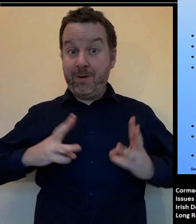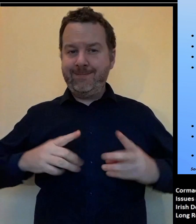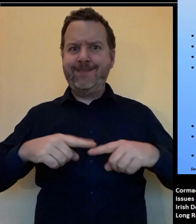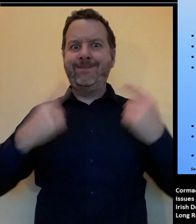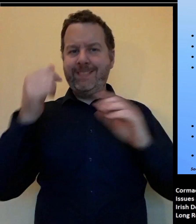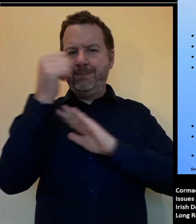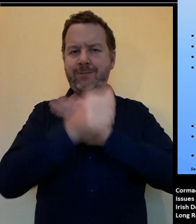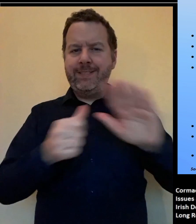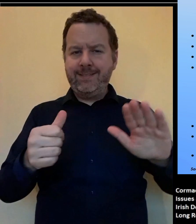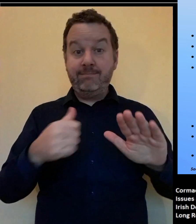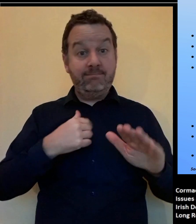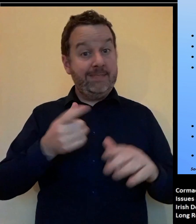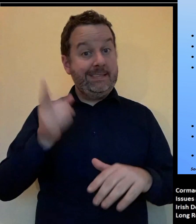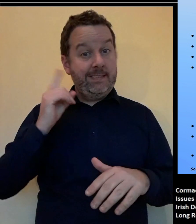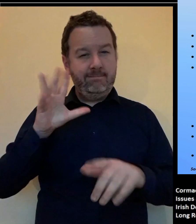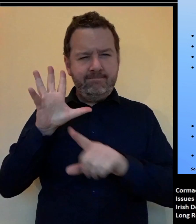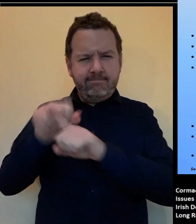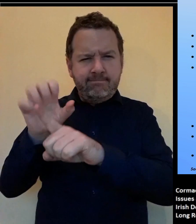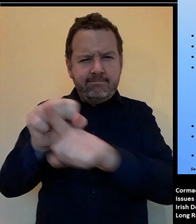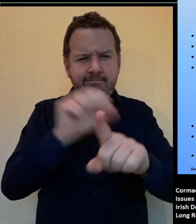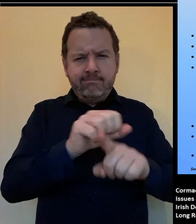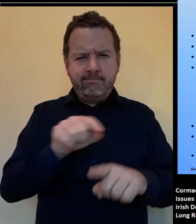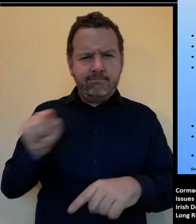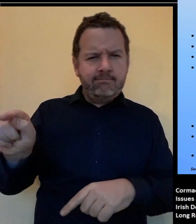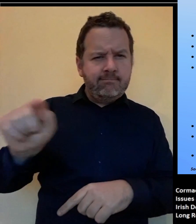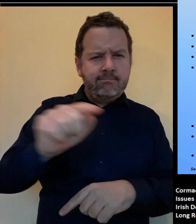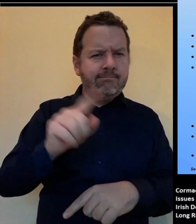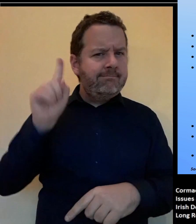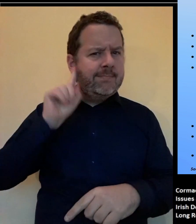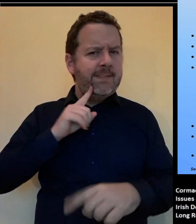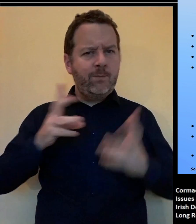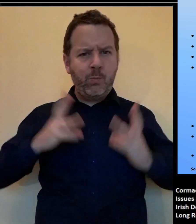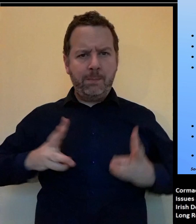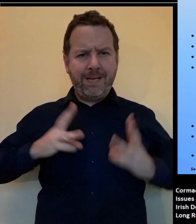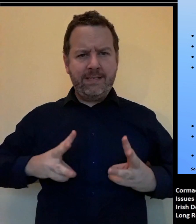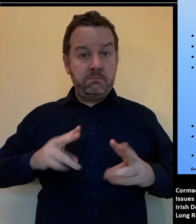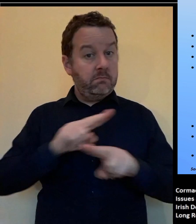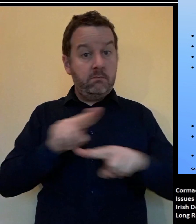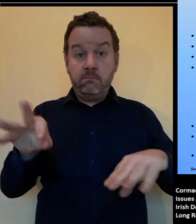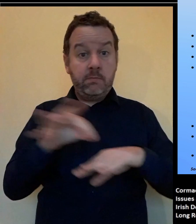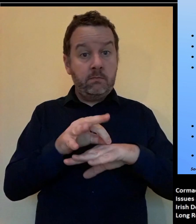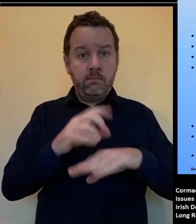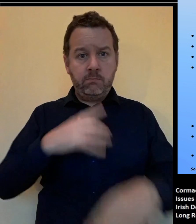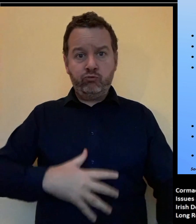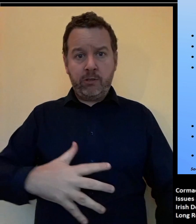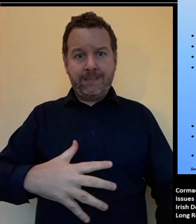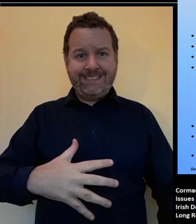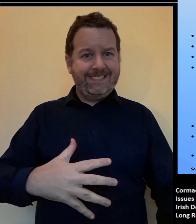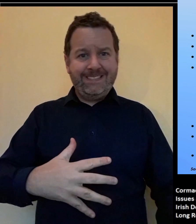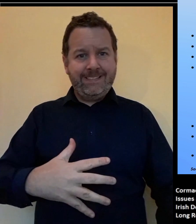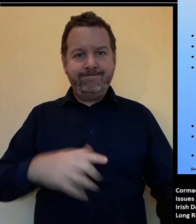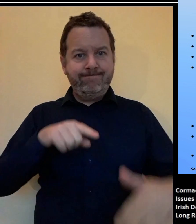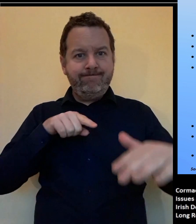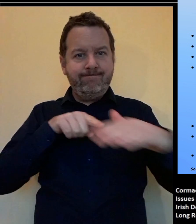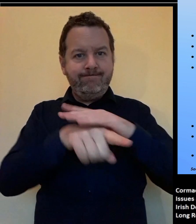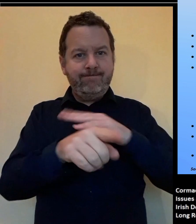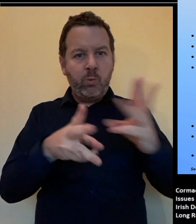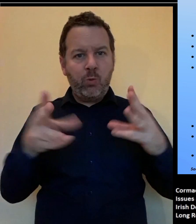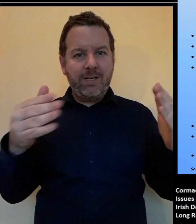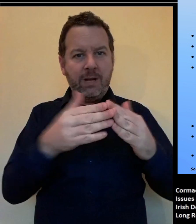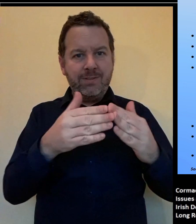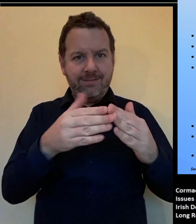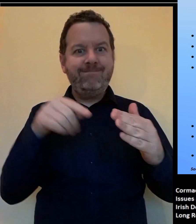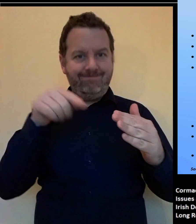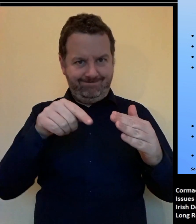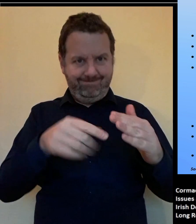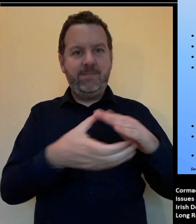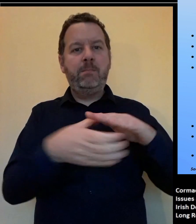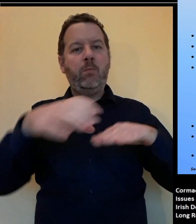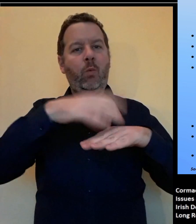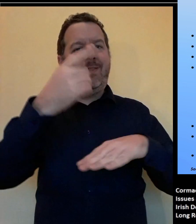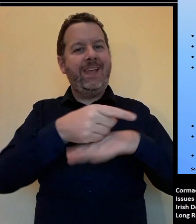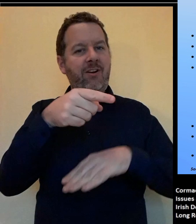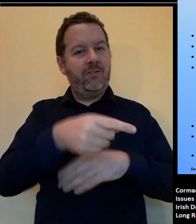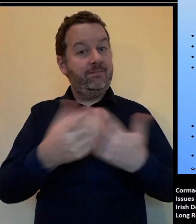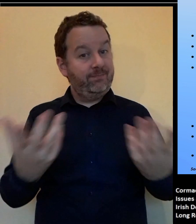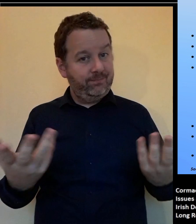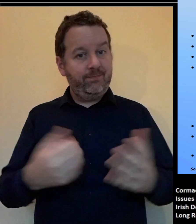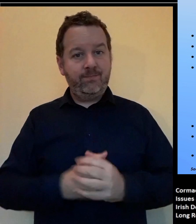and I have located several deaf women who had children in workhouses while unmarried.